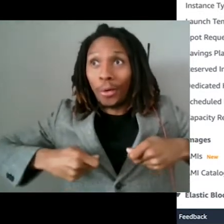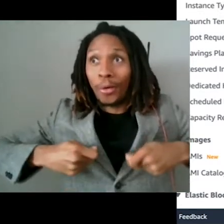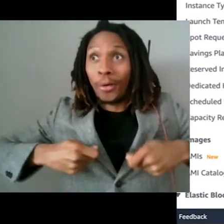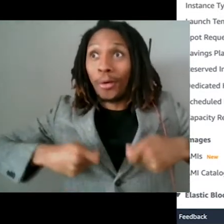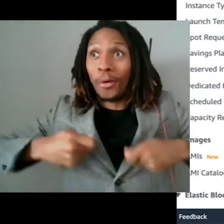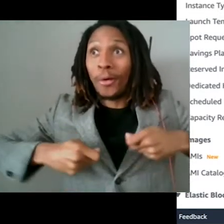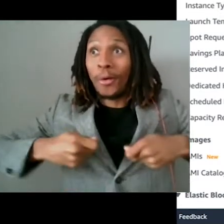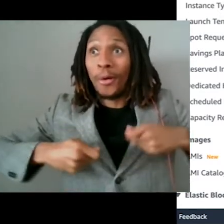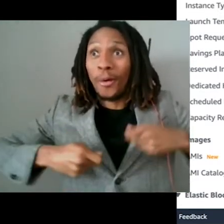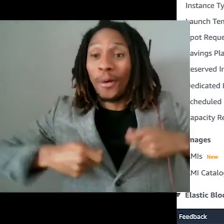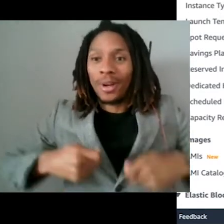We could probably add one.